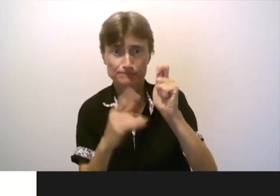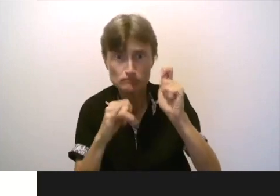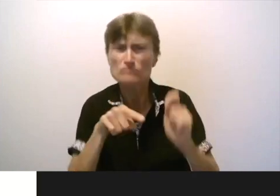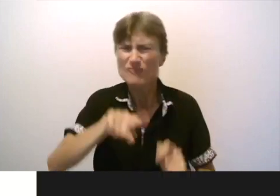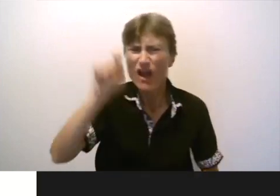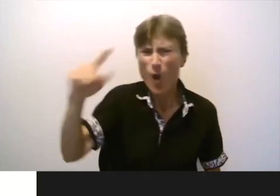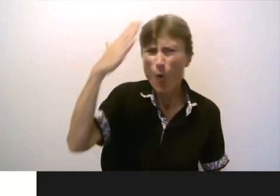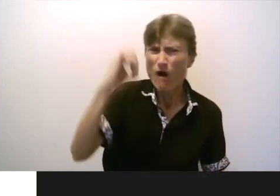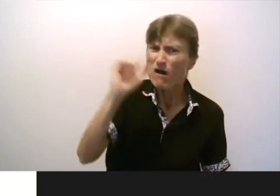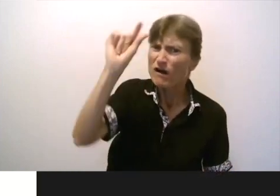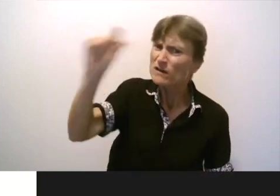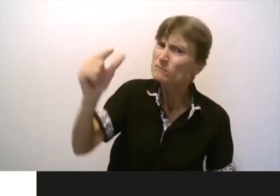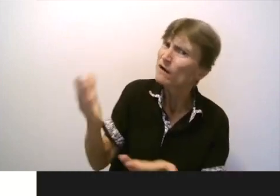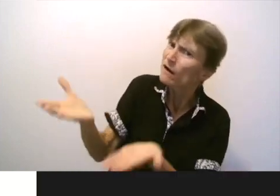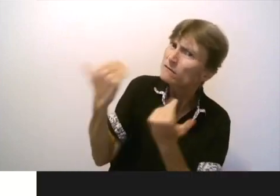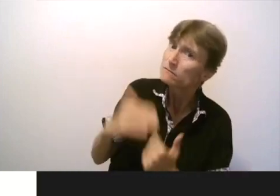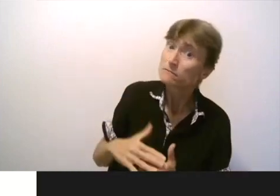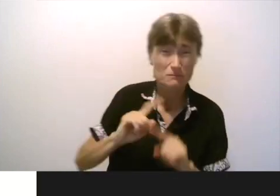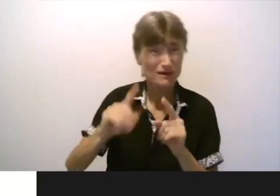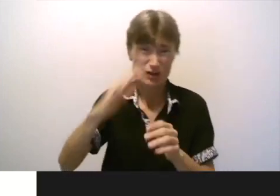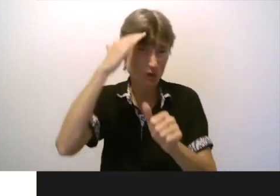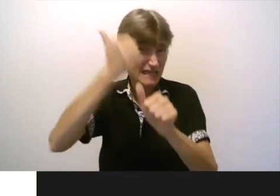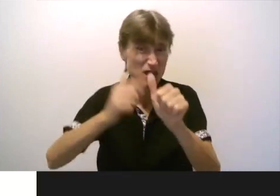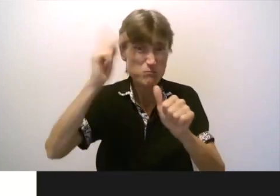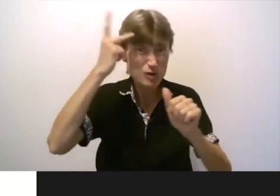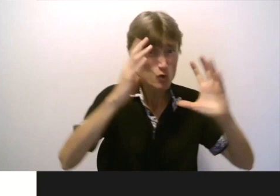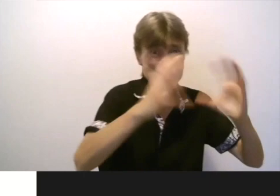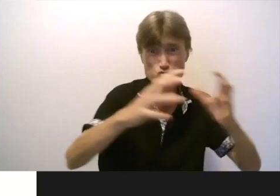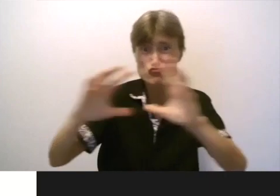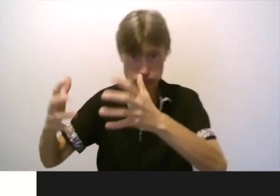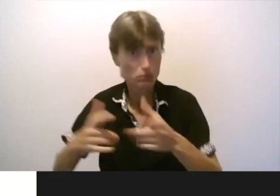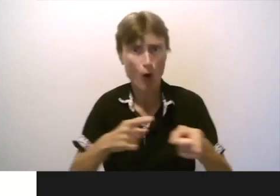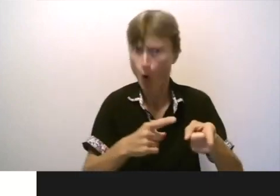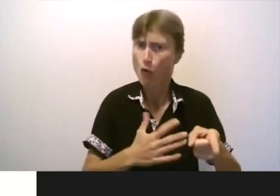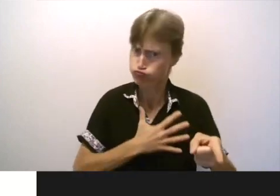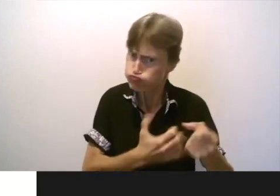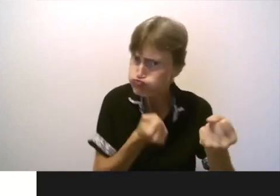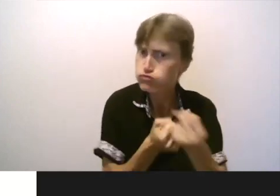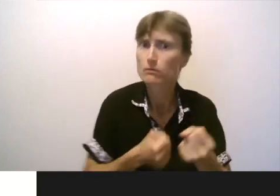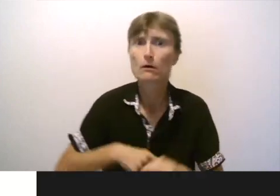there are people who support it and don't support it from the very far left we have arguments why they don't like it from the very far